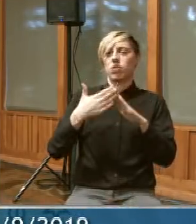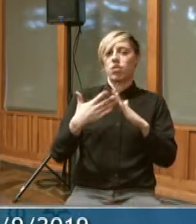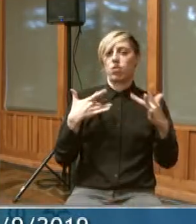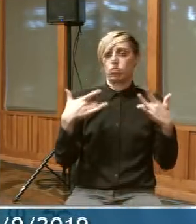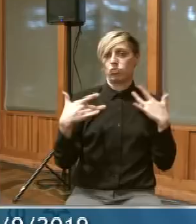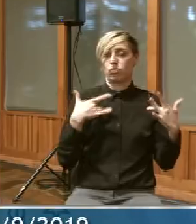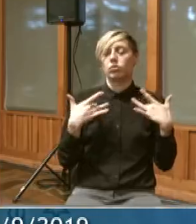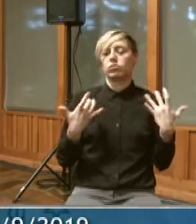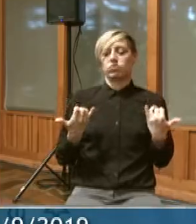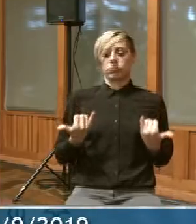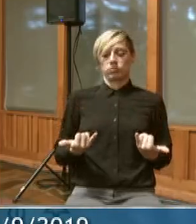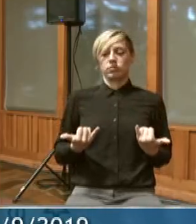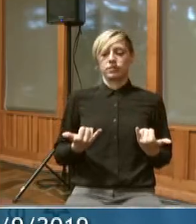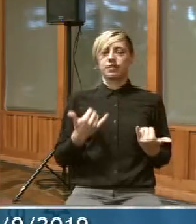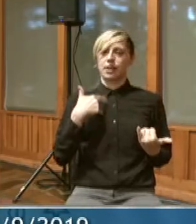PARTICIPANT IN A CONSUMER OF EOP GRANTS AND FUNDS THROUGH A